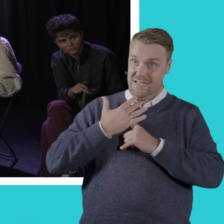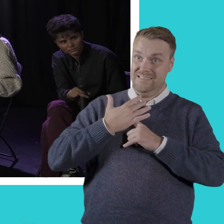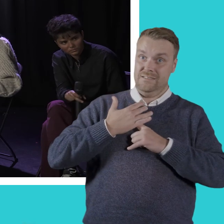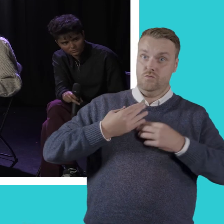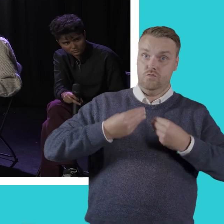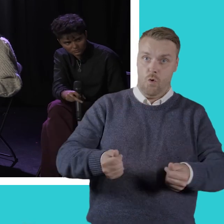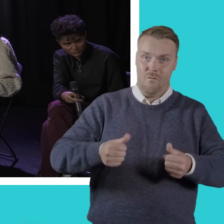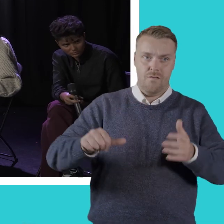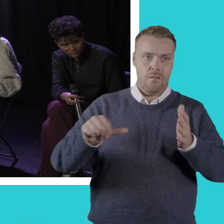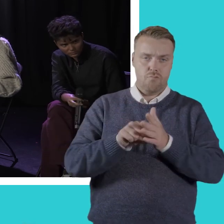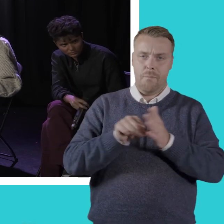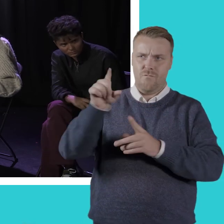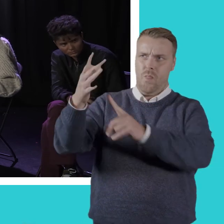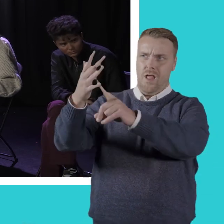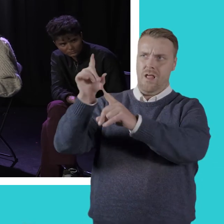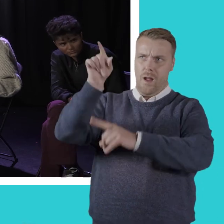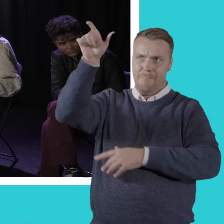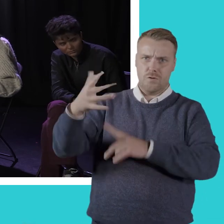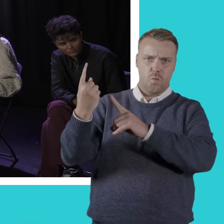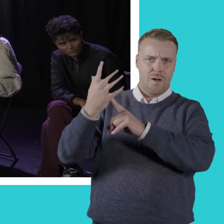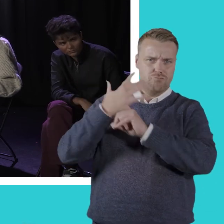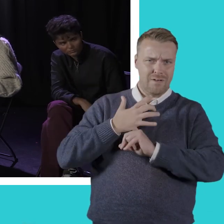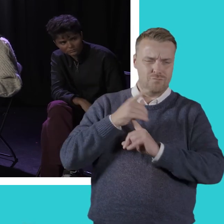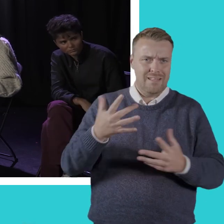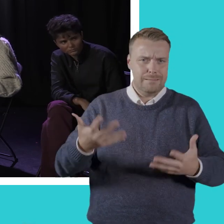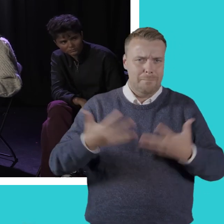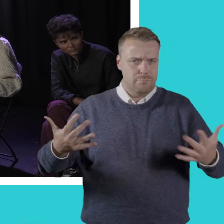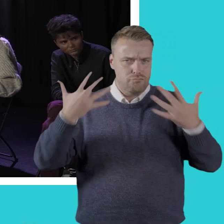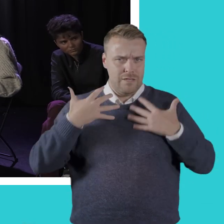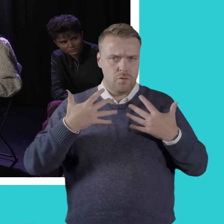like that that is a huge pressure and like going back to that analogy of the 17 pounds of the